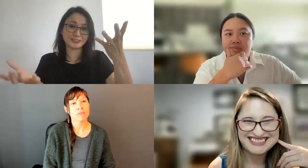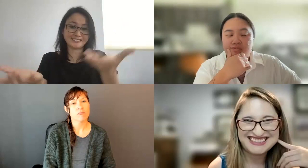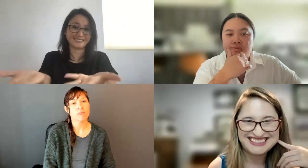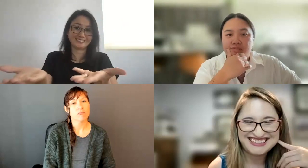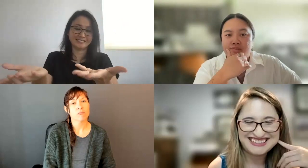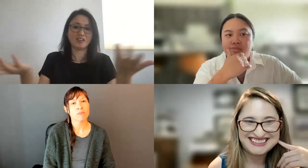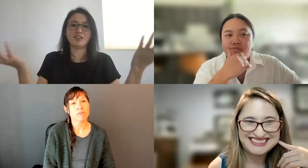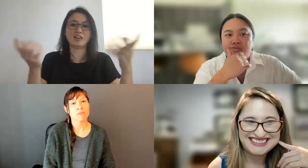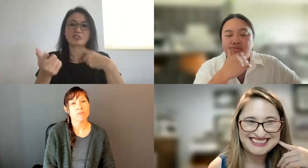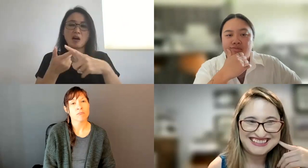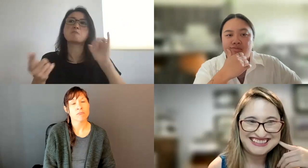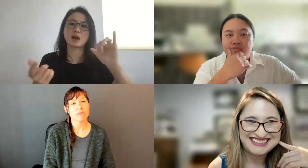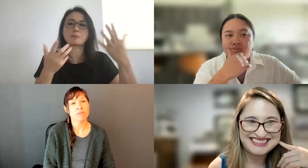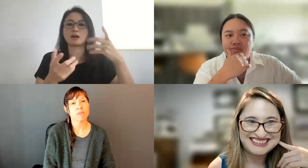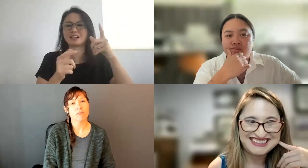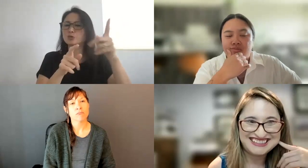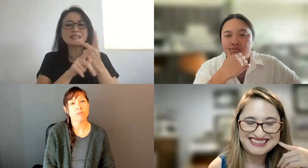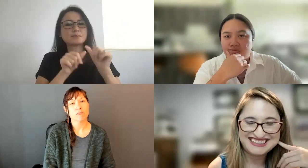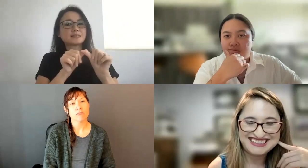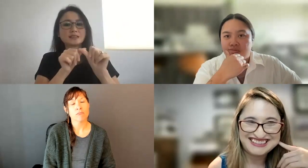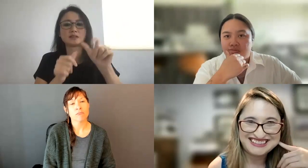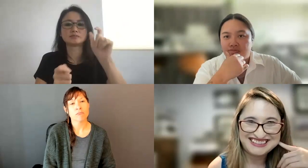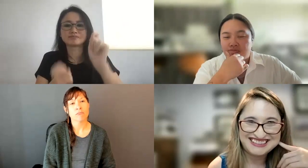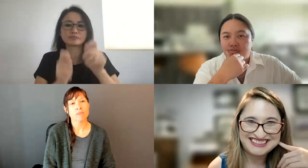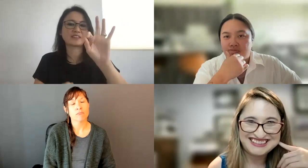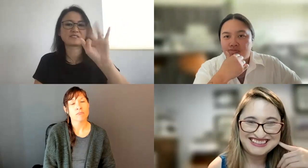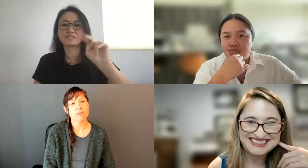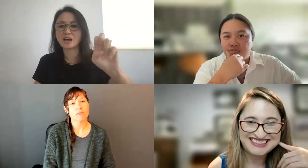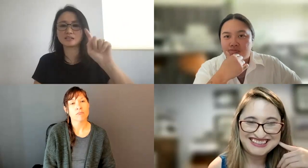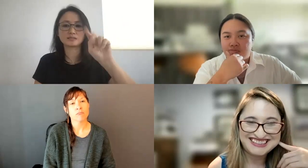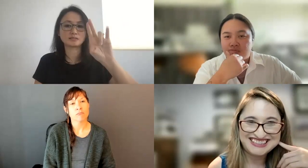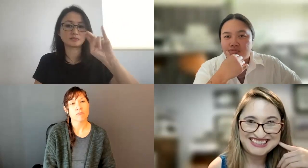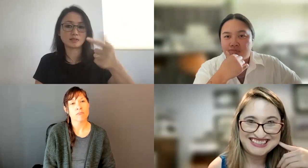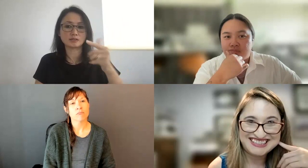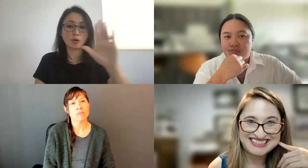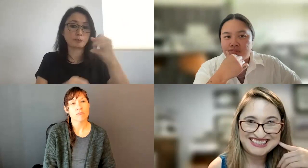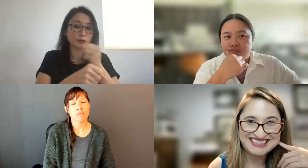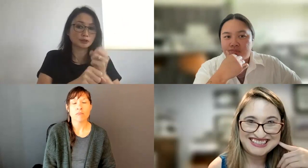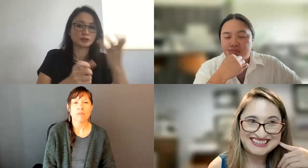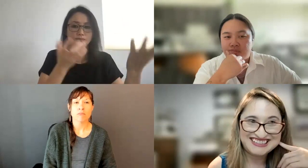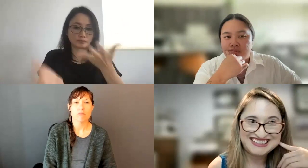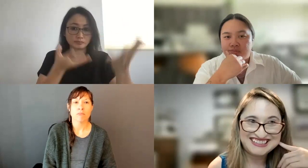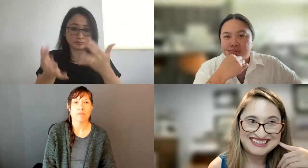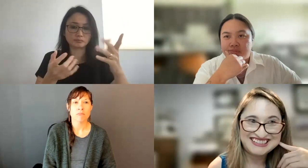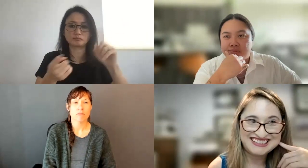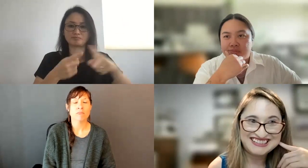and you can just collecting all that data. And then you can continue to fine tune your product